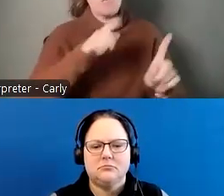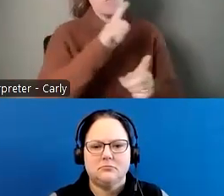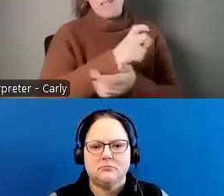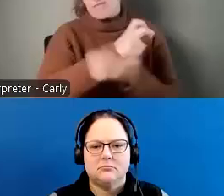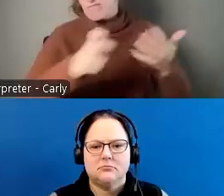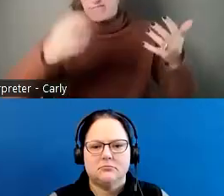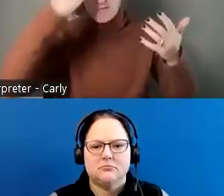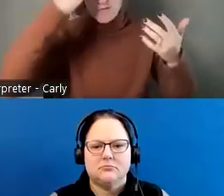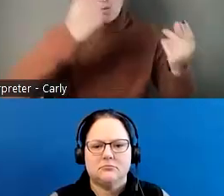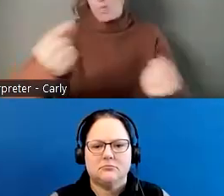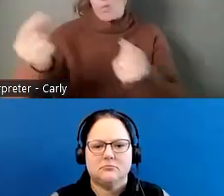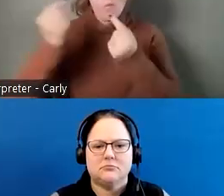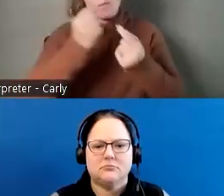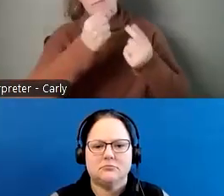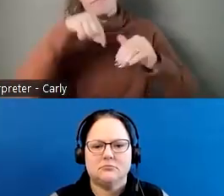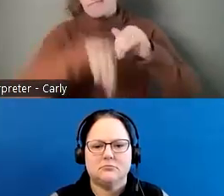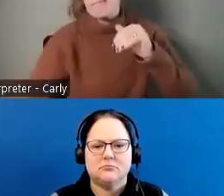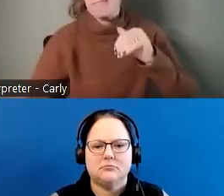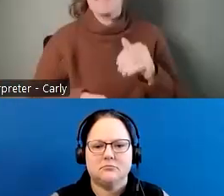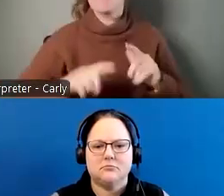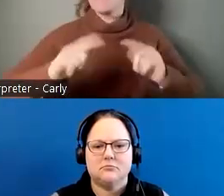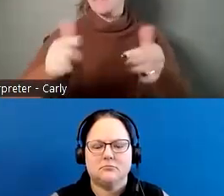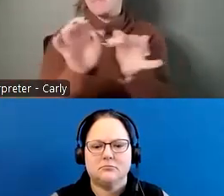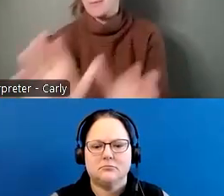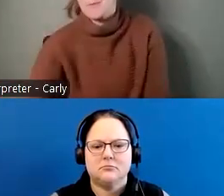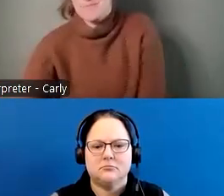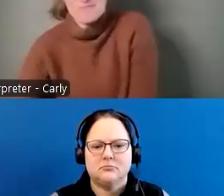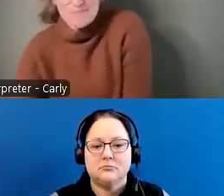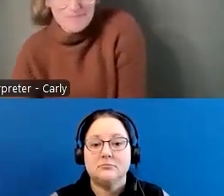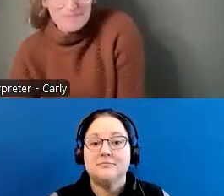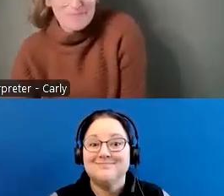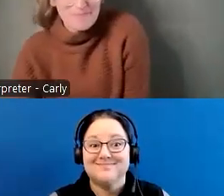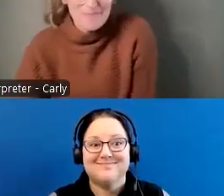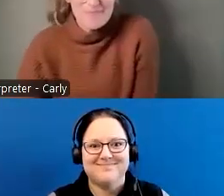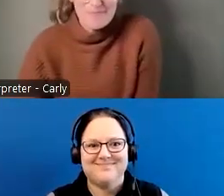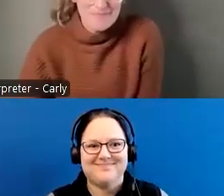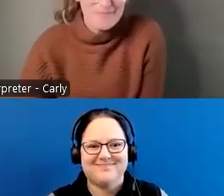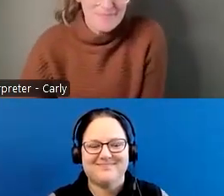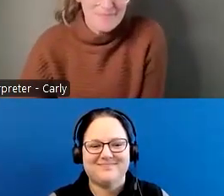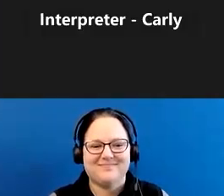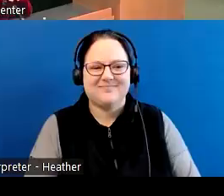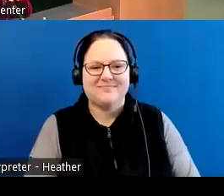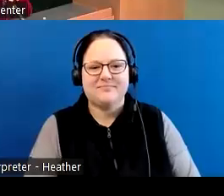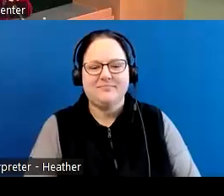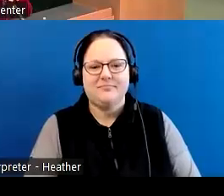than we do with our usual safety plans uh so um I just want to take a little bit more to talk about